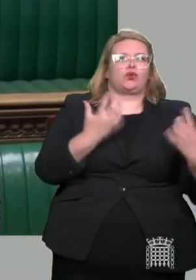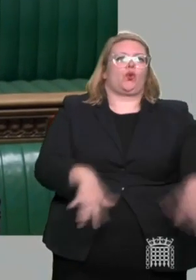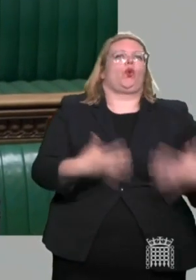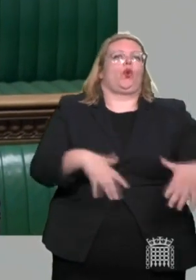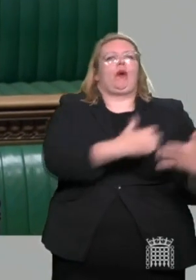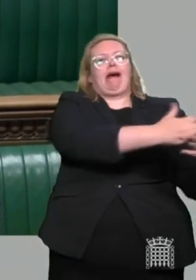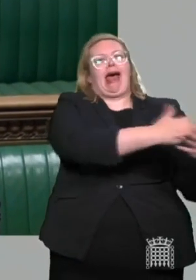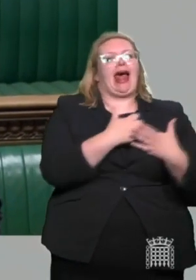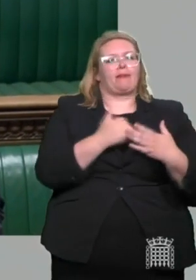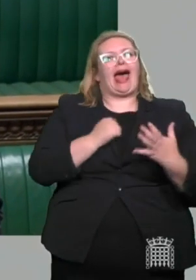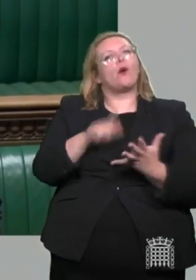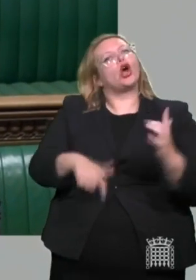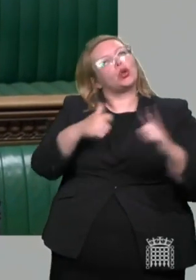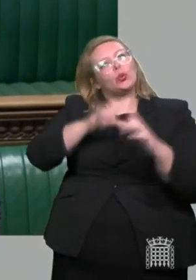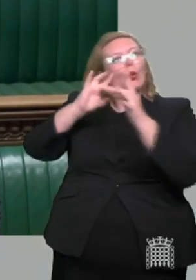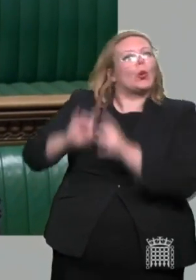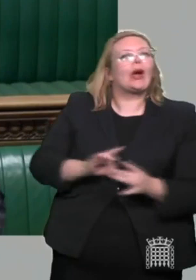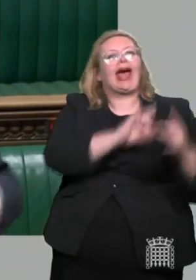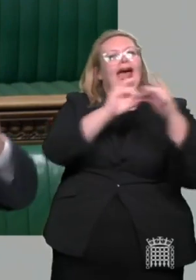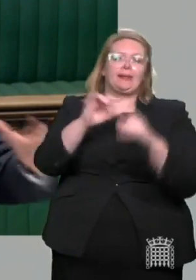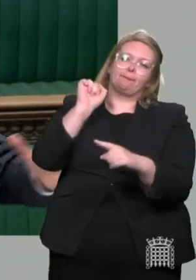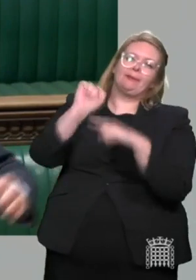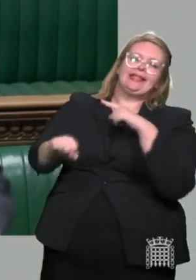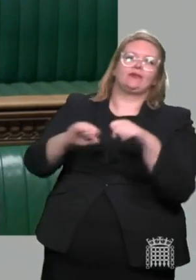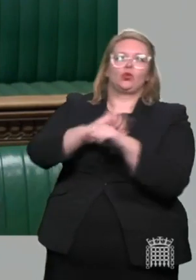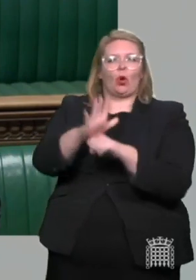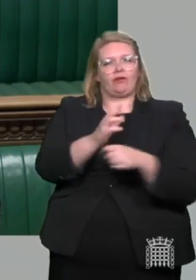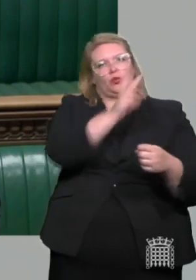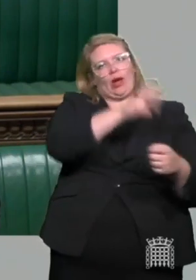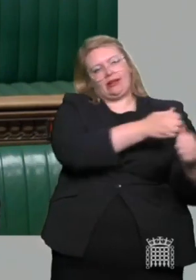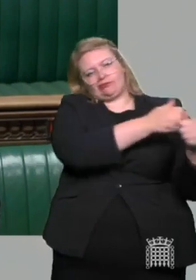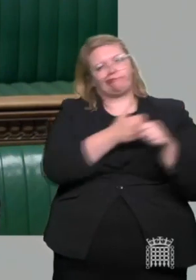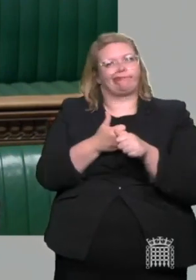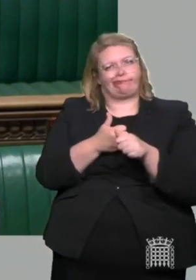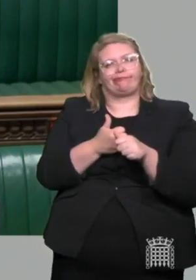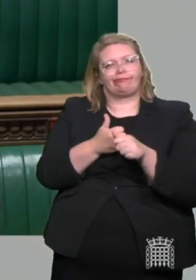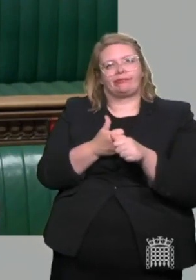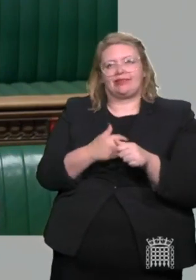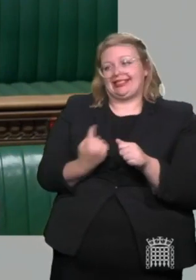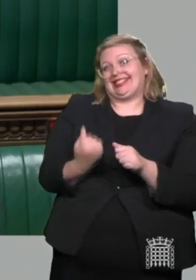fightback—our UK fightback—against covid. It was incredible again to go to the Wockhardt factory